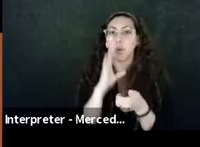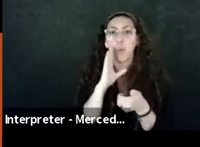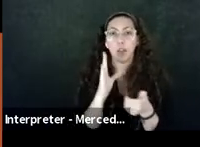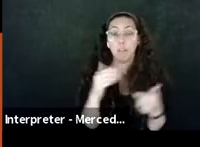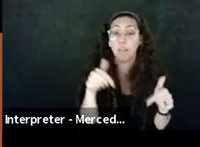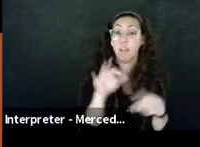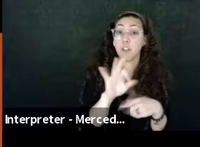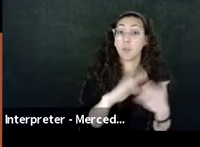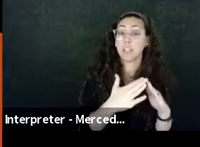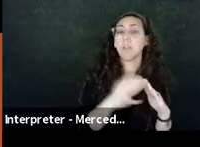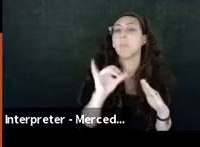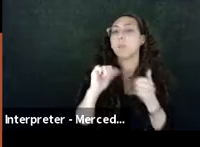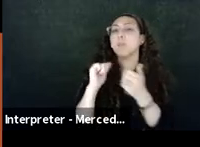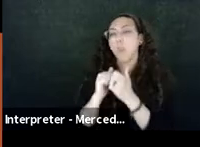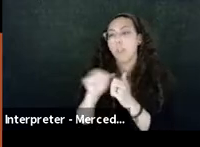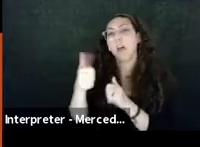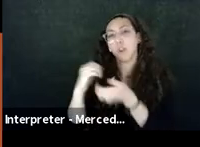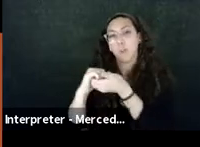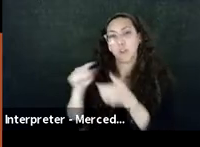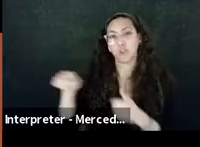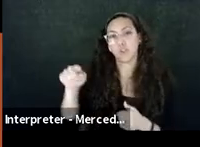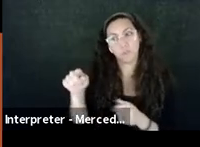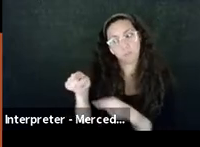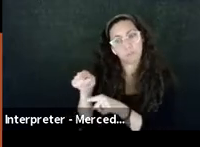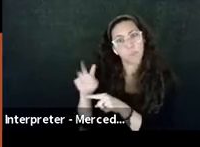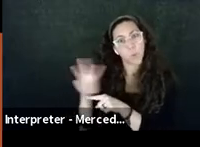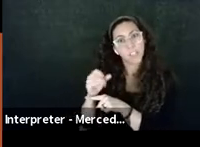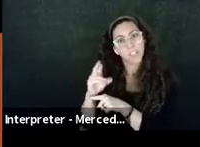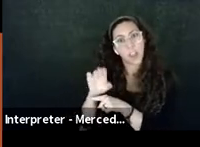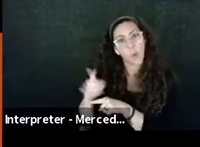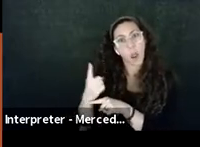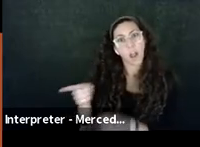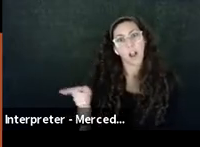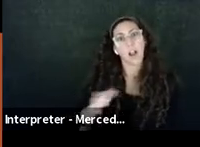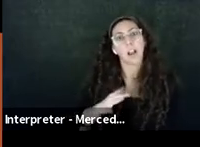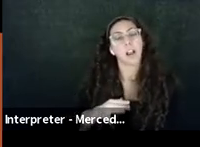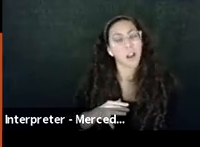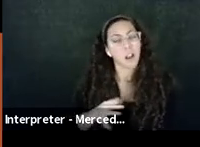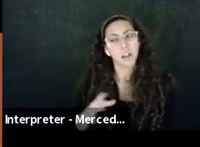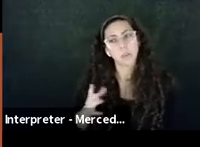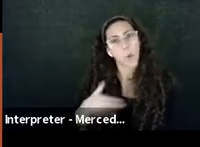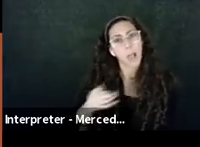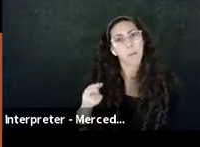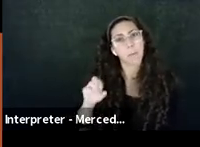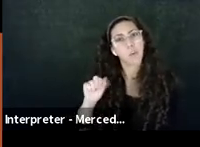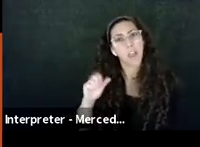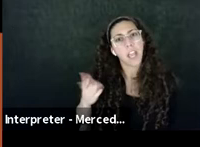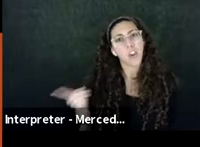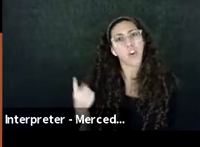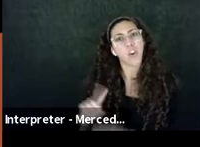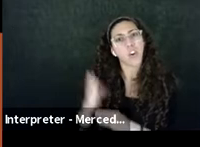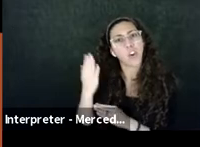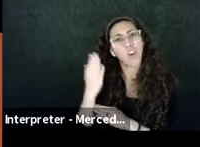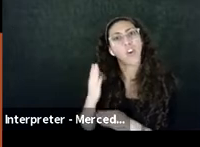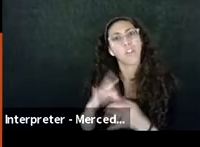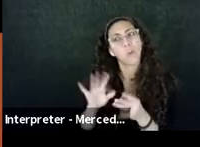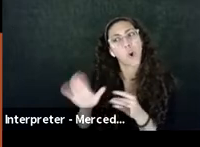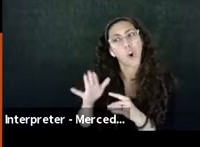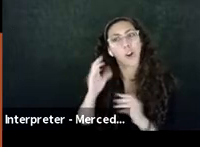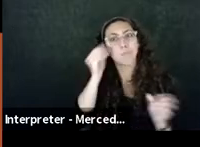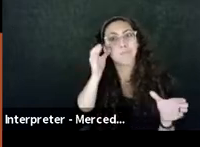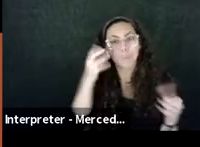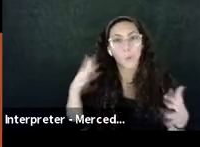Natalie Chavez: thrilled that WEST CARE was able to join us and we're really happy to have Maria here. So, and her expertise. So just to give you a little bit of a glimpse into what's going to be coming in the next few years.